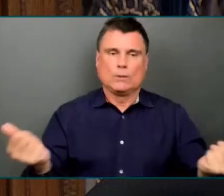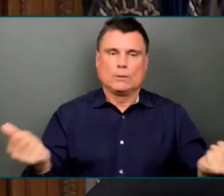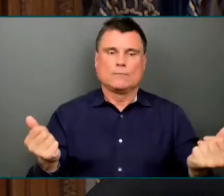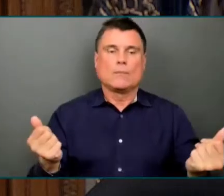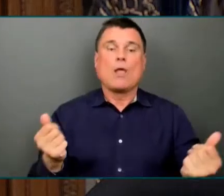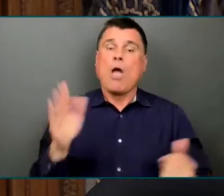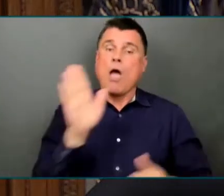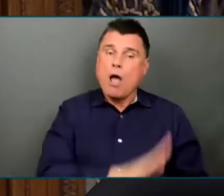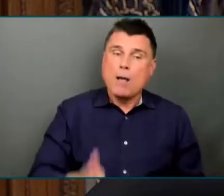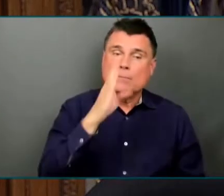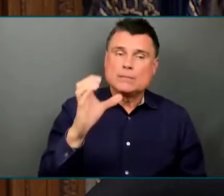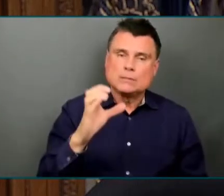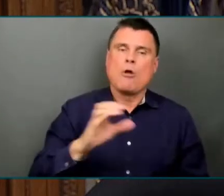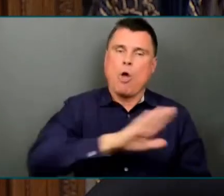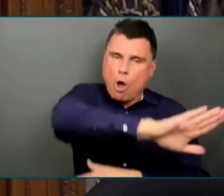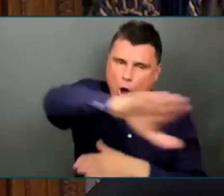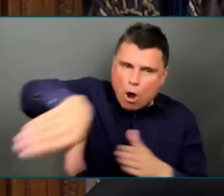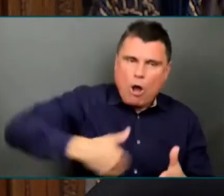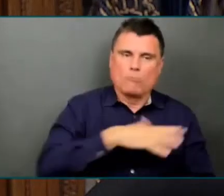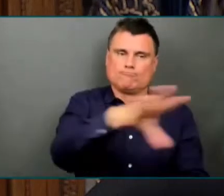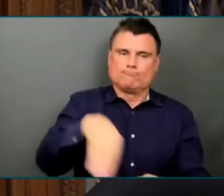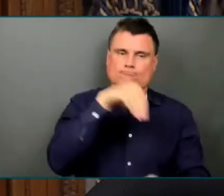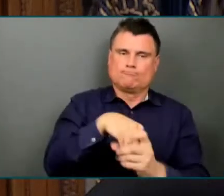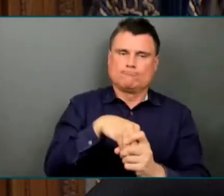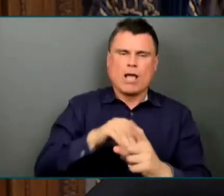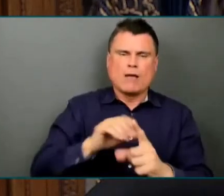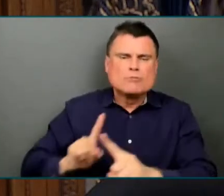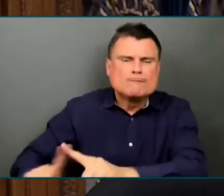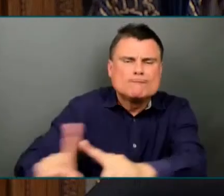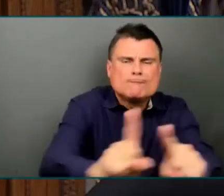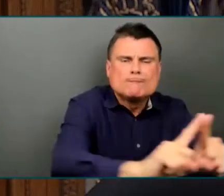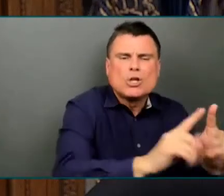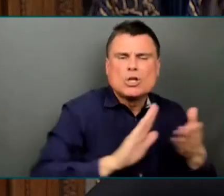The current barriers people with disabilities face are not because